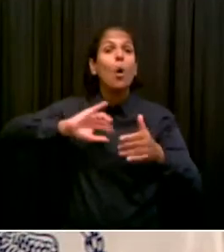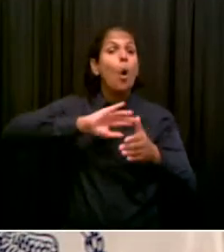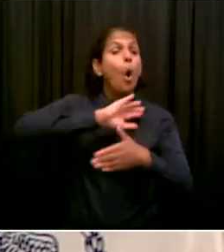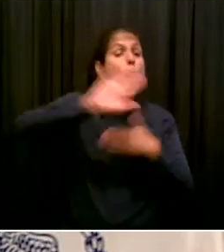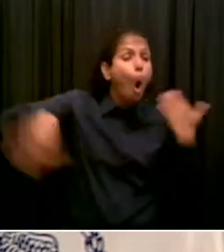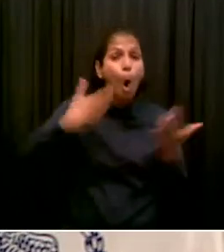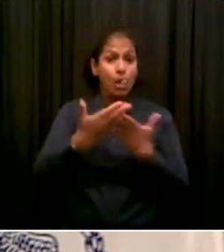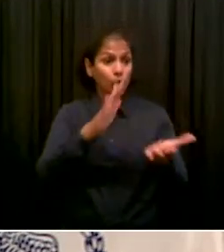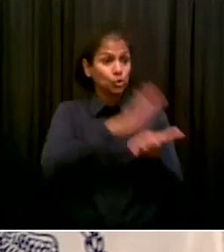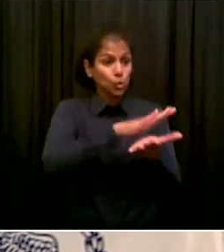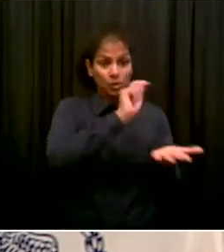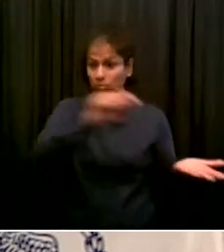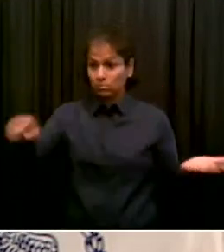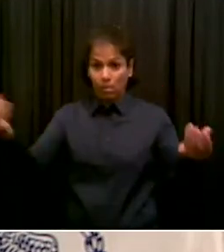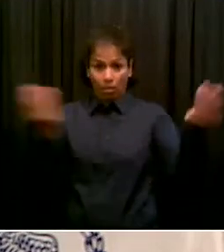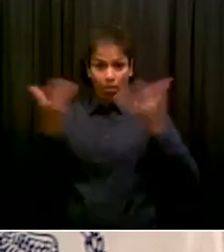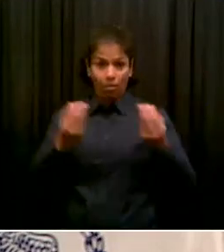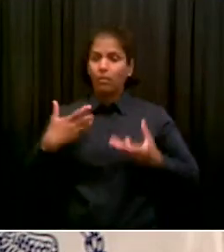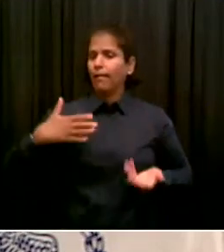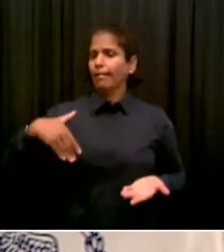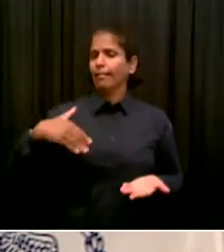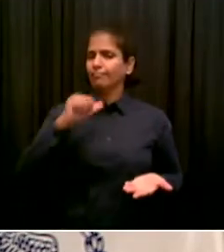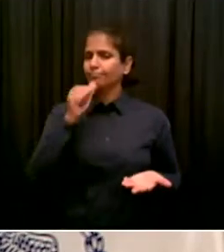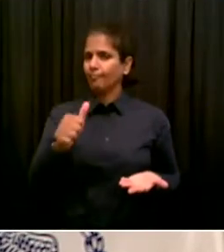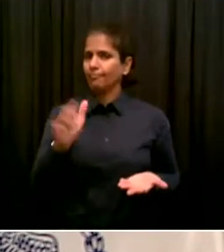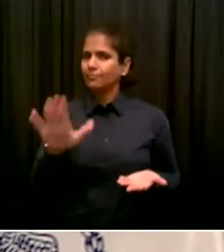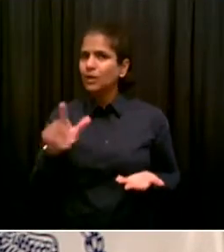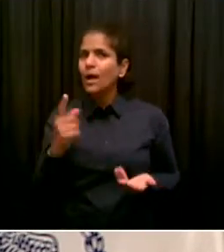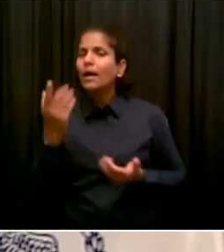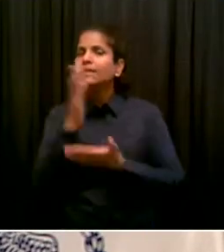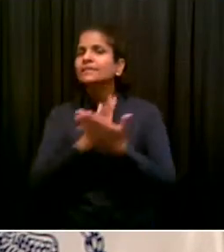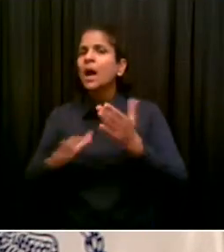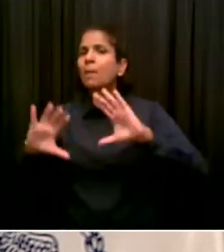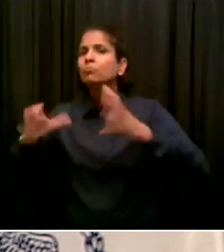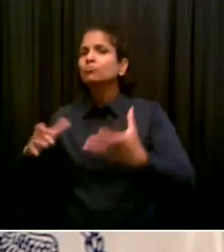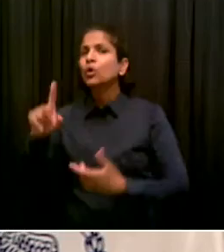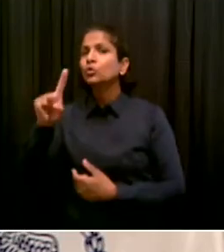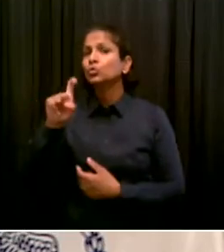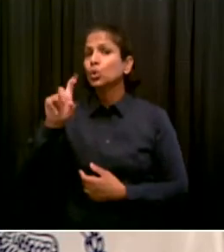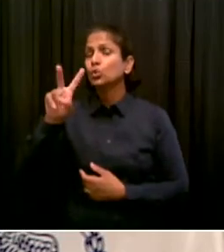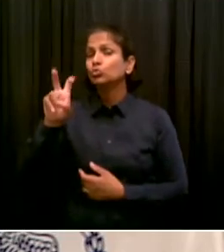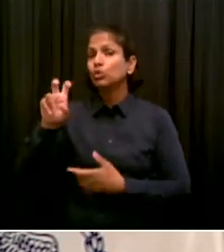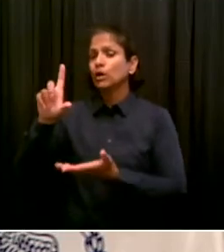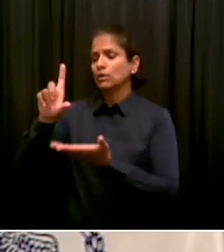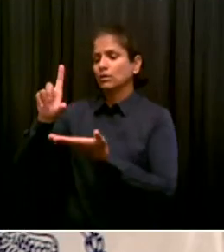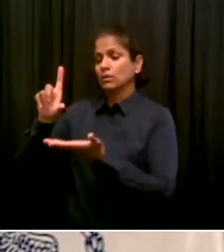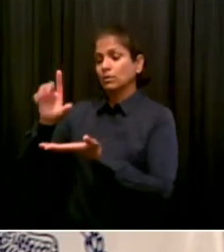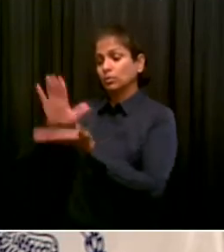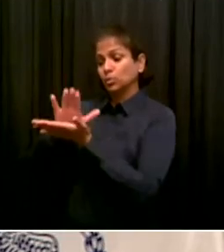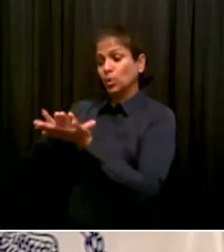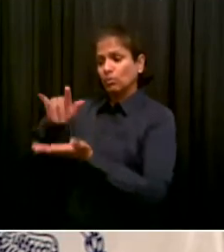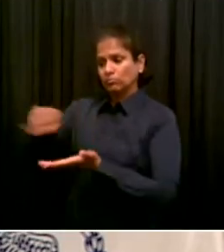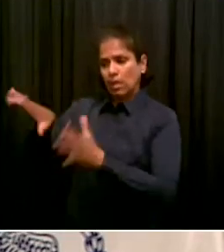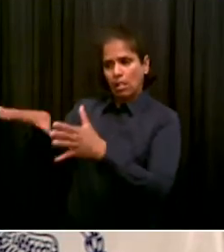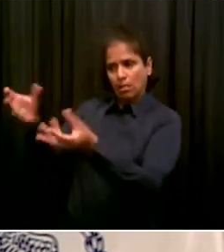BUT WE KNOW WE DON'T HAVE REPTORS FROM ALL OUR SCHOOLS.